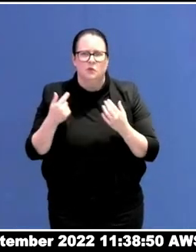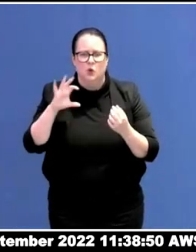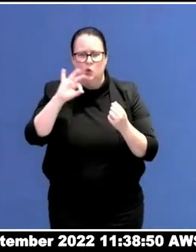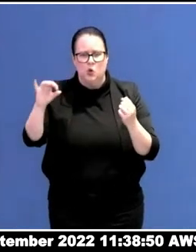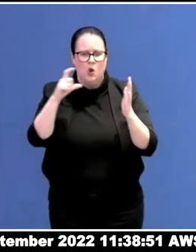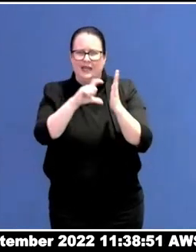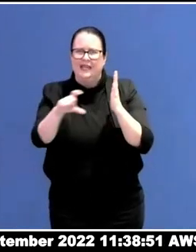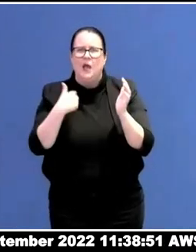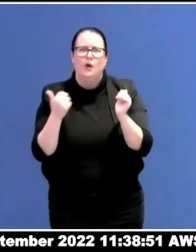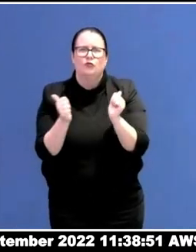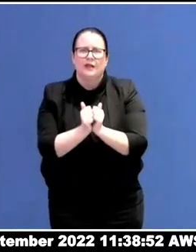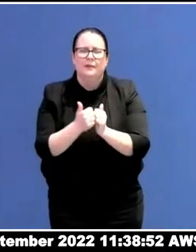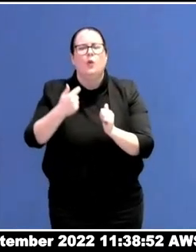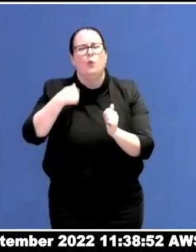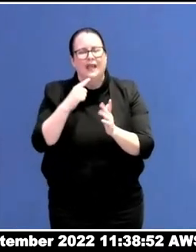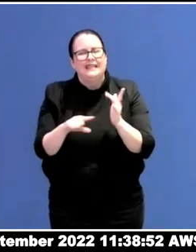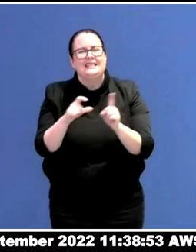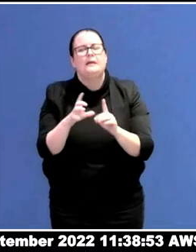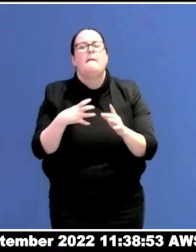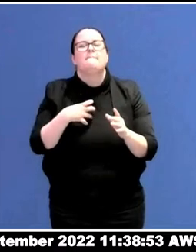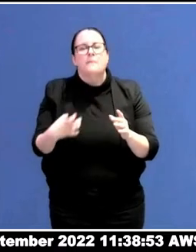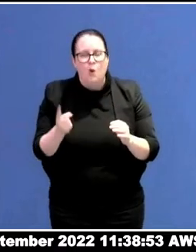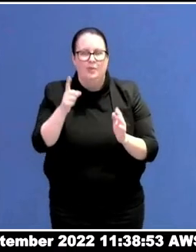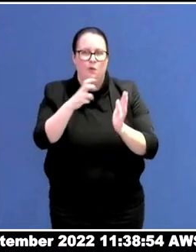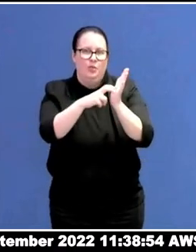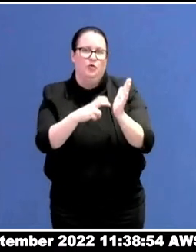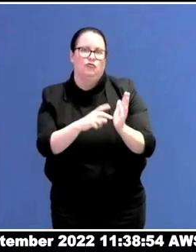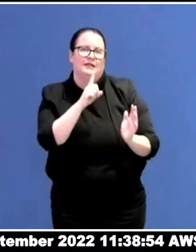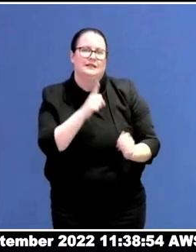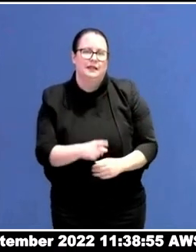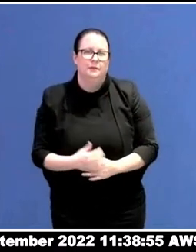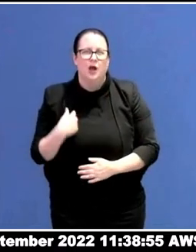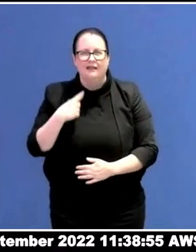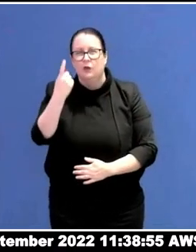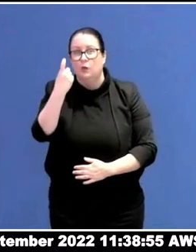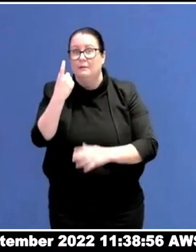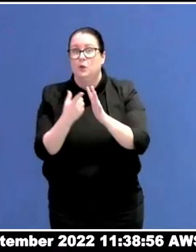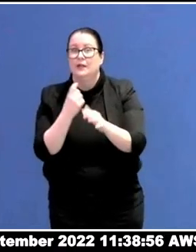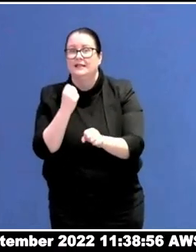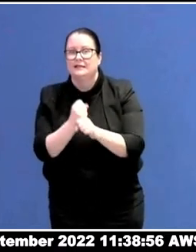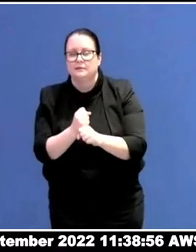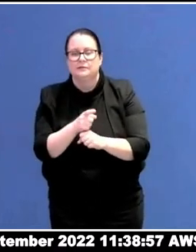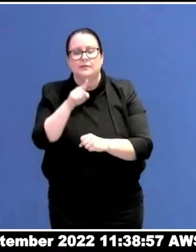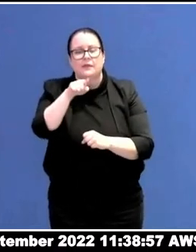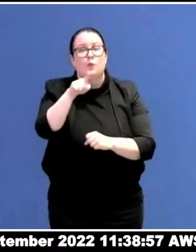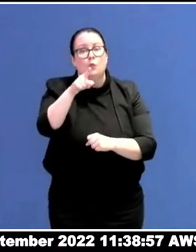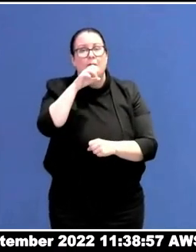We operated above that. So, I will give you one more quick example. A man had problems with contacting his woman, his missus.